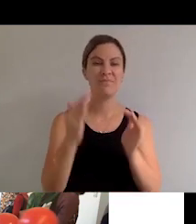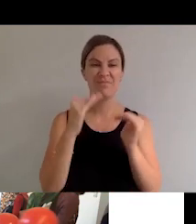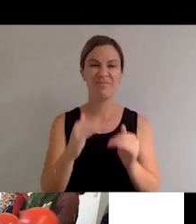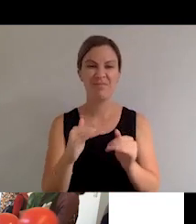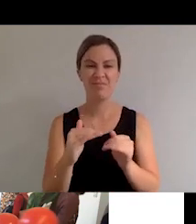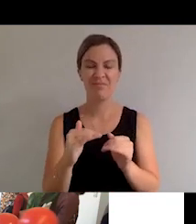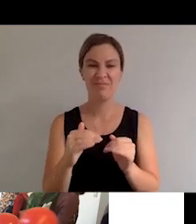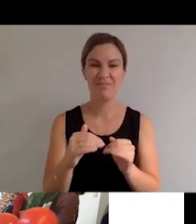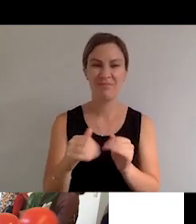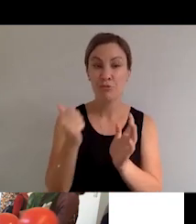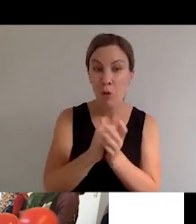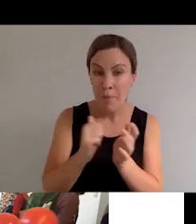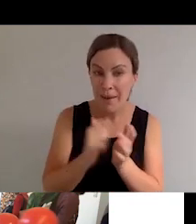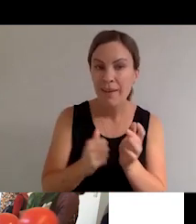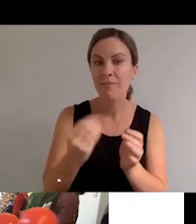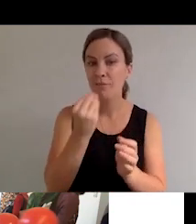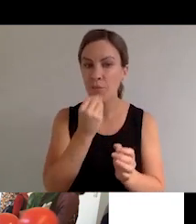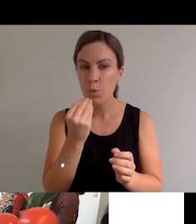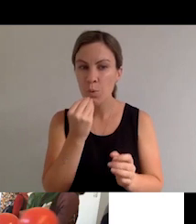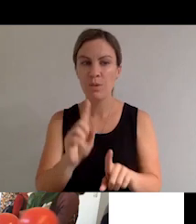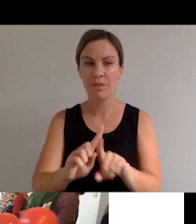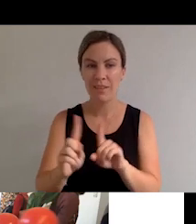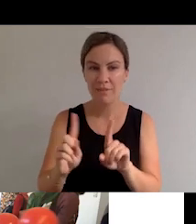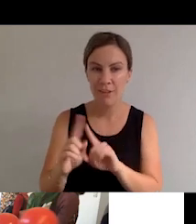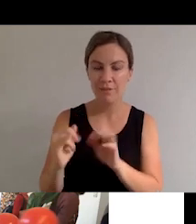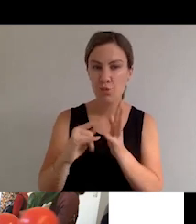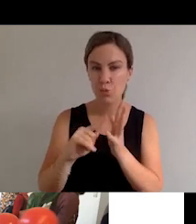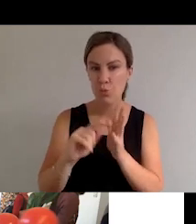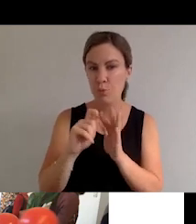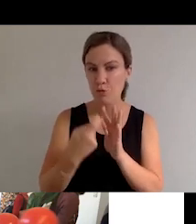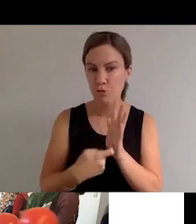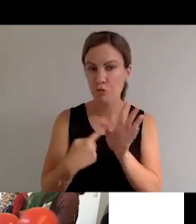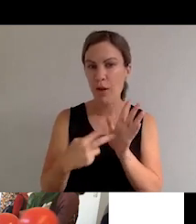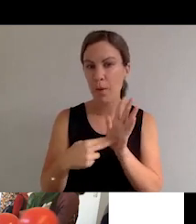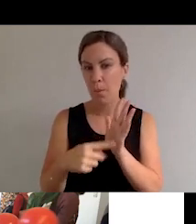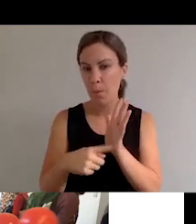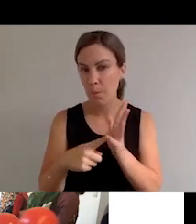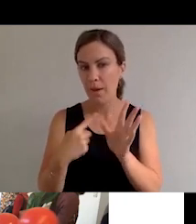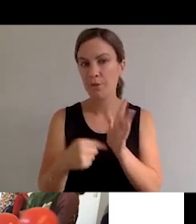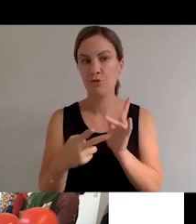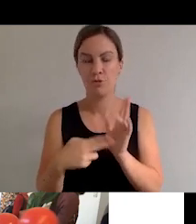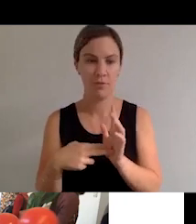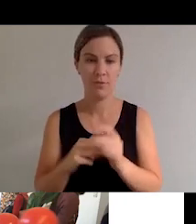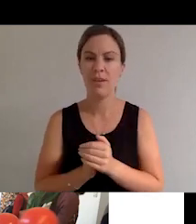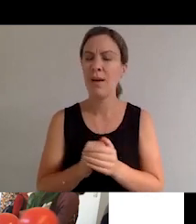superannuation and the . The document that I can provide for you go has a whole lot of information.